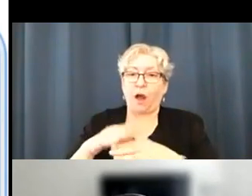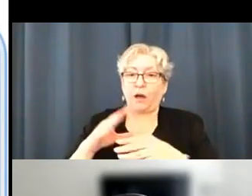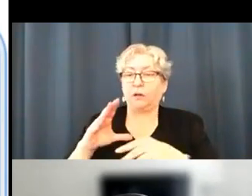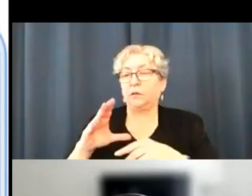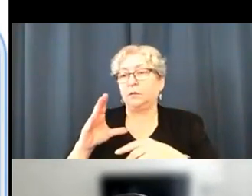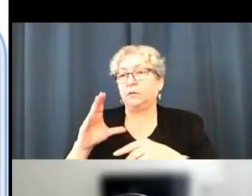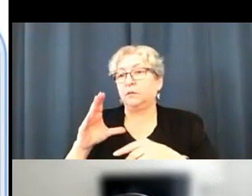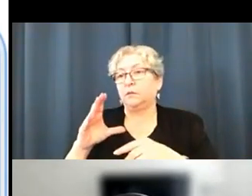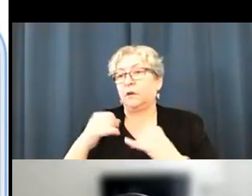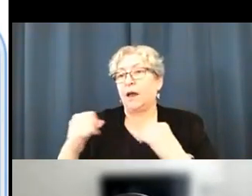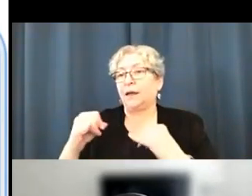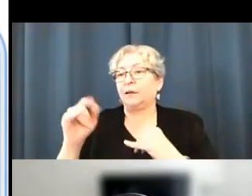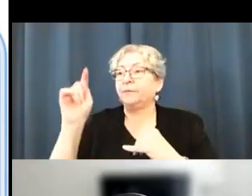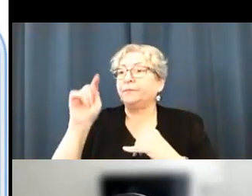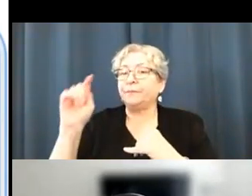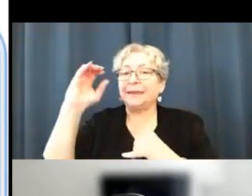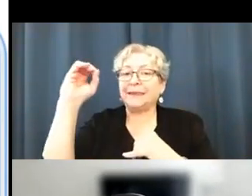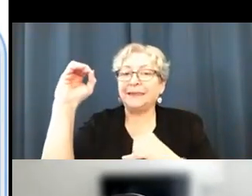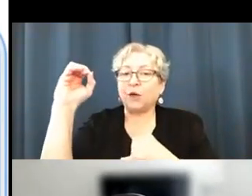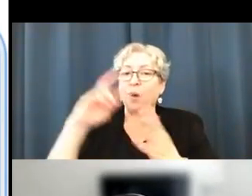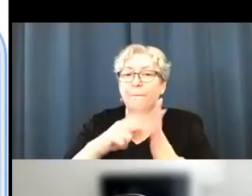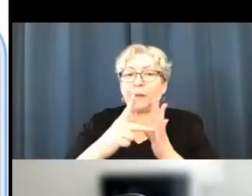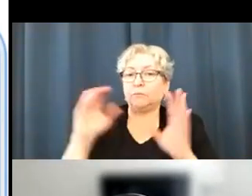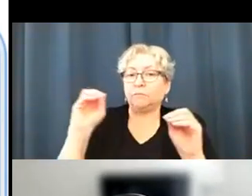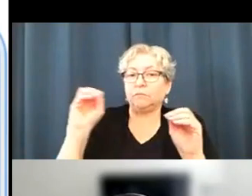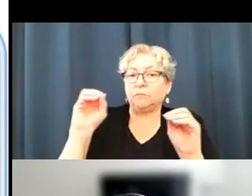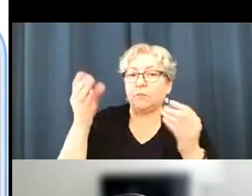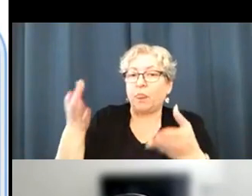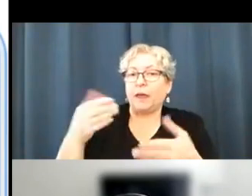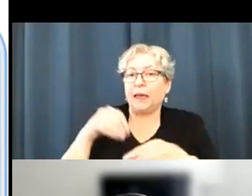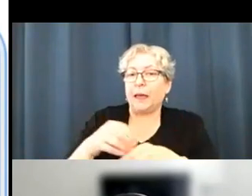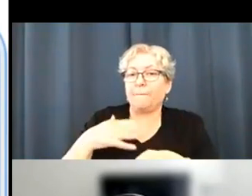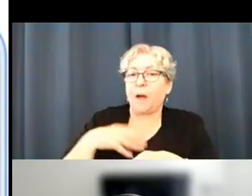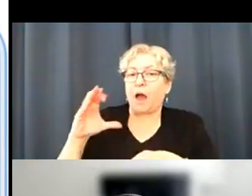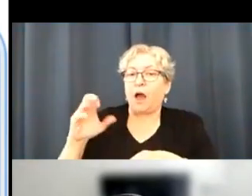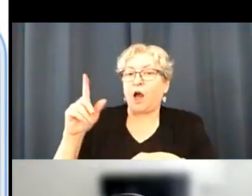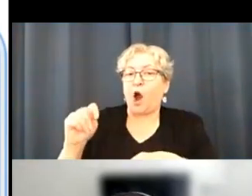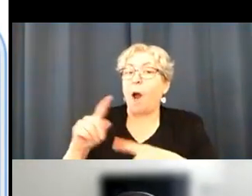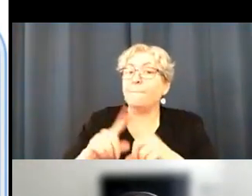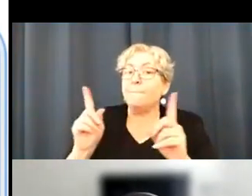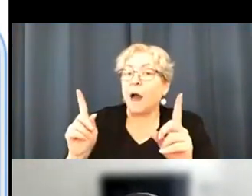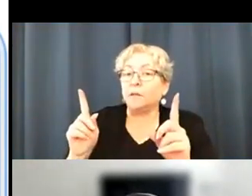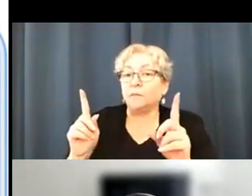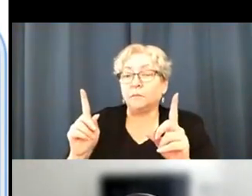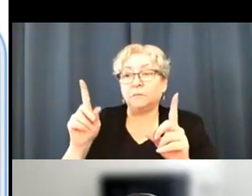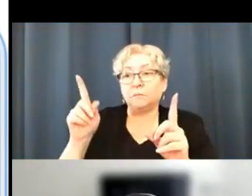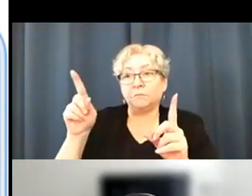And that little zero means that I've got zero items in my cart, but does this button actually have